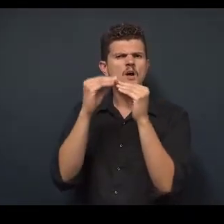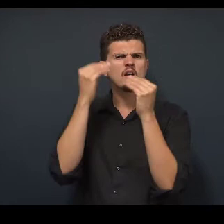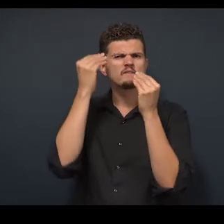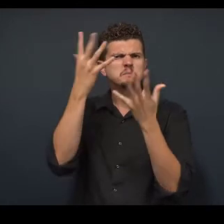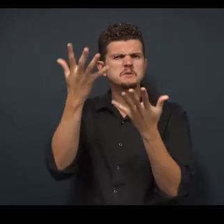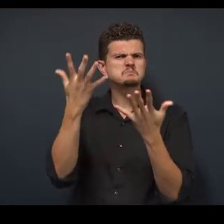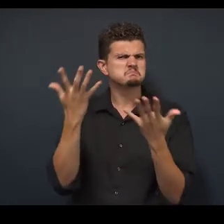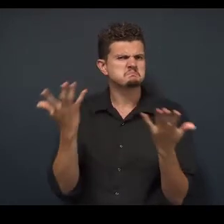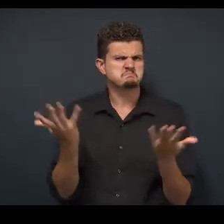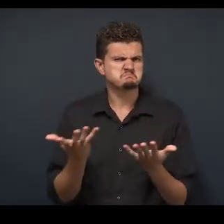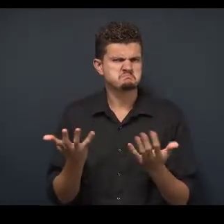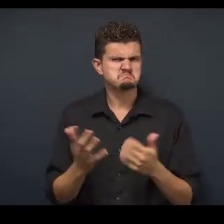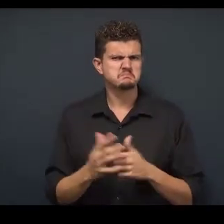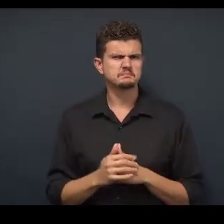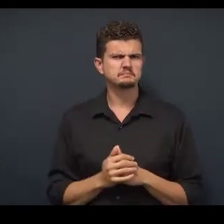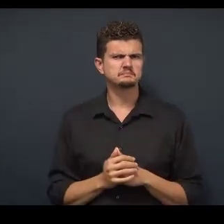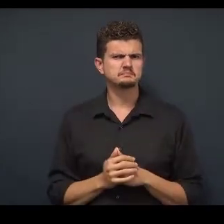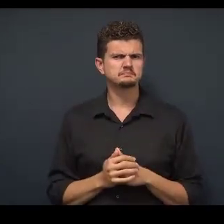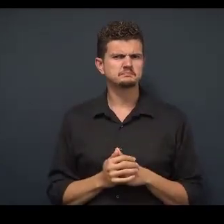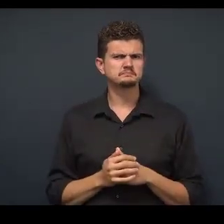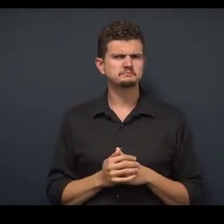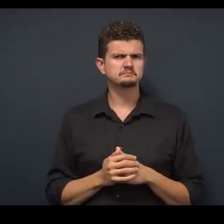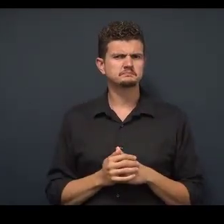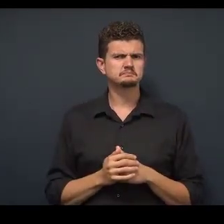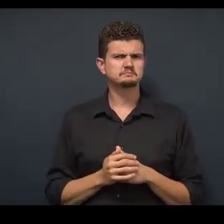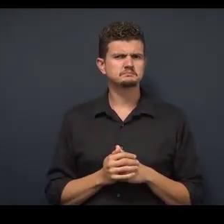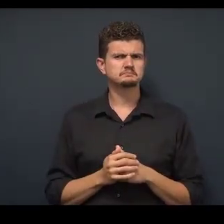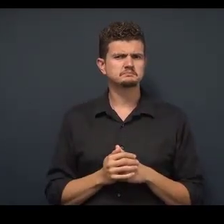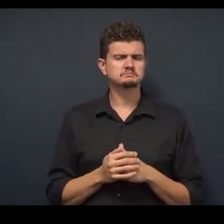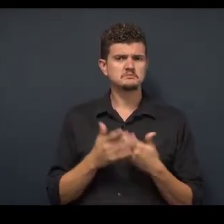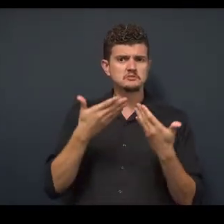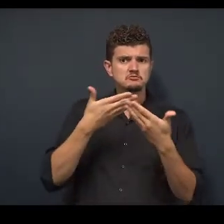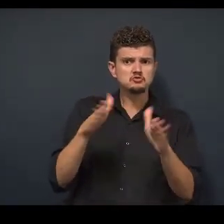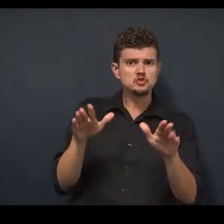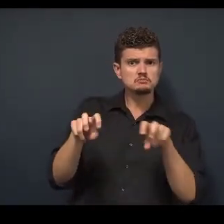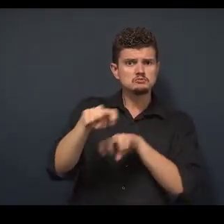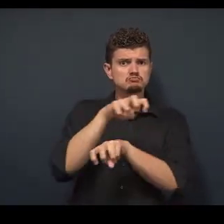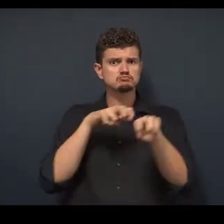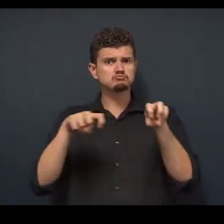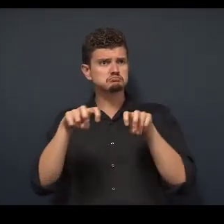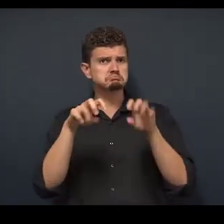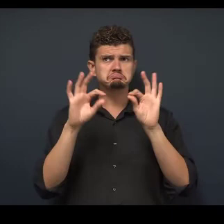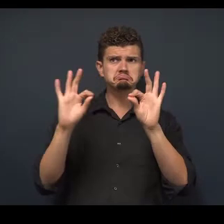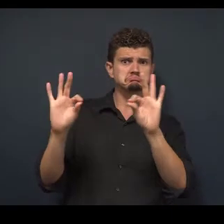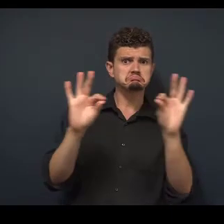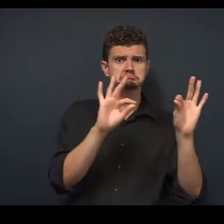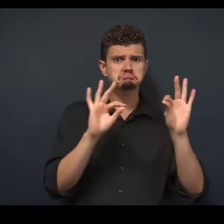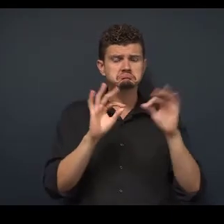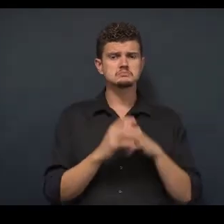before you go to court whenever possible. The physical arrangements of the room you will be in.